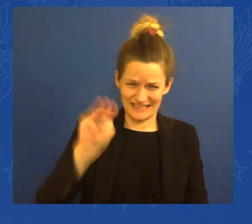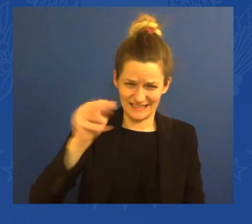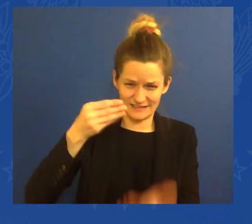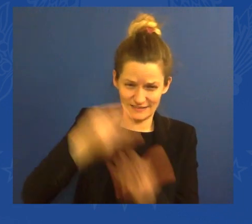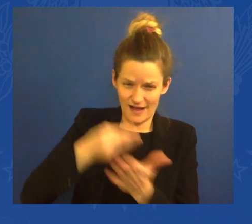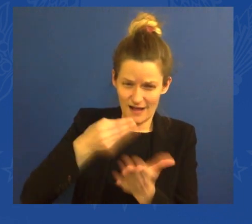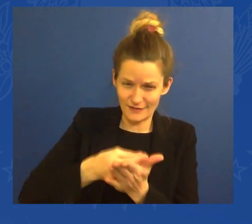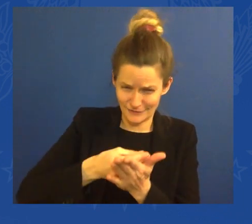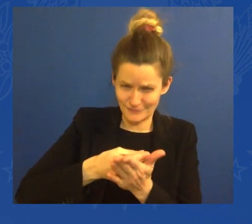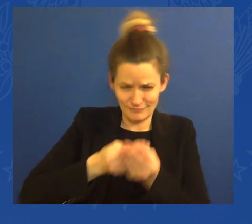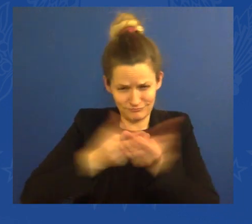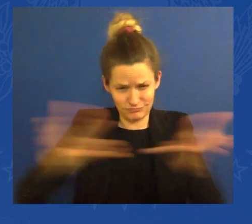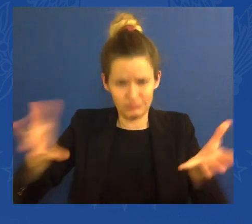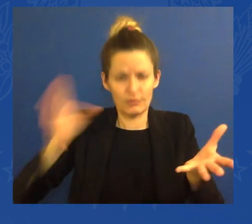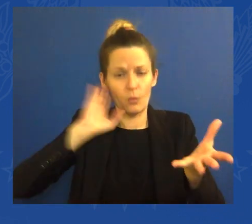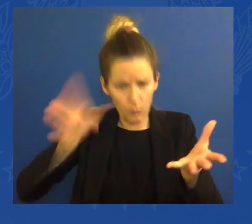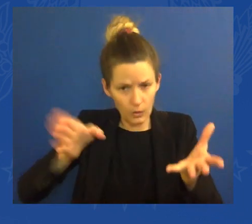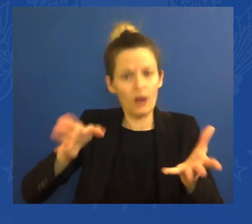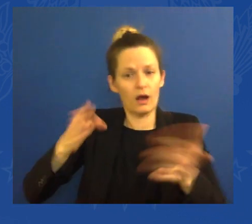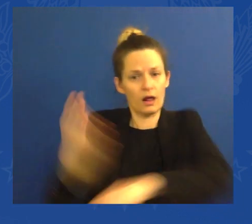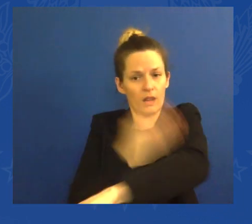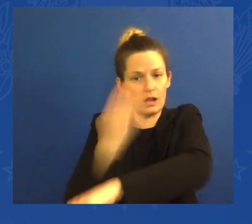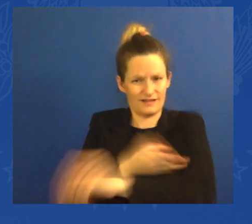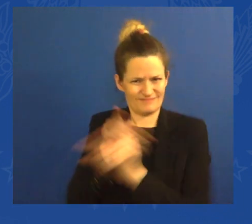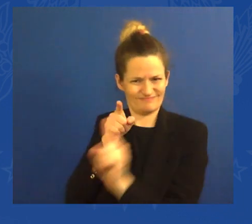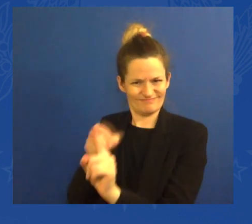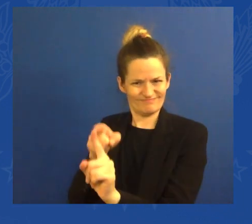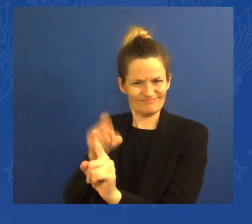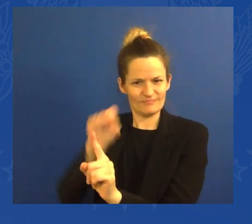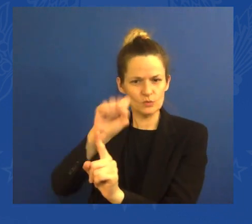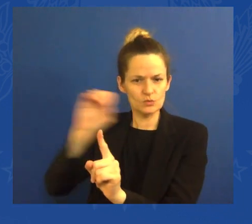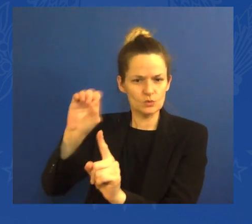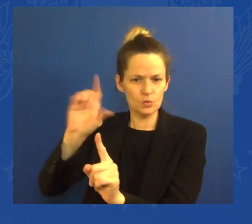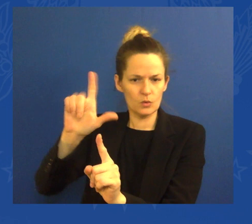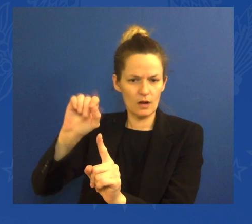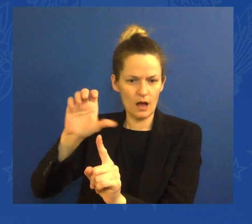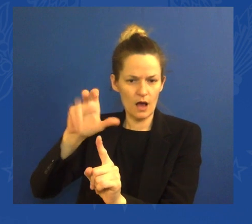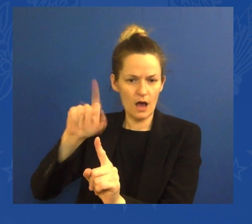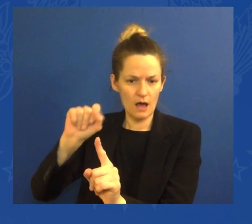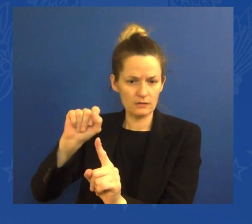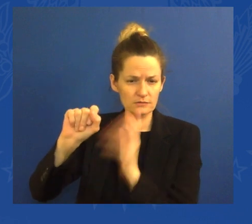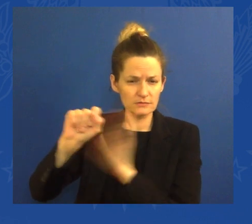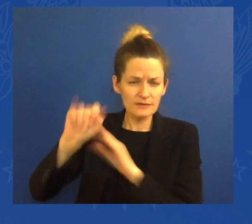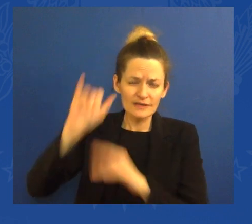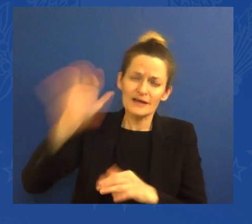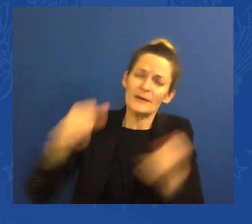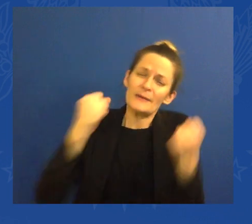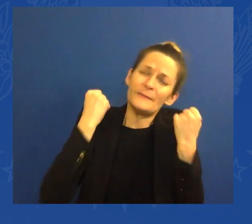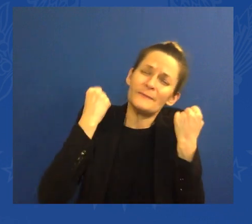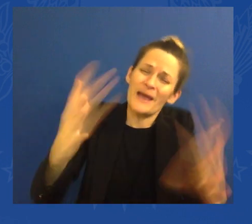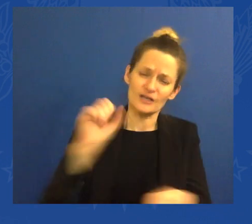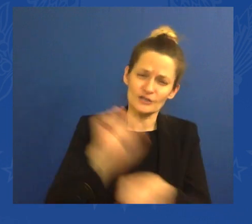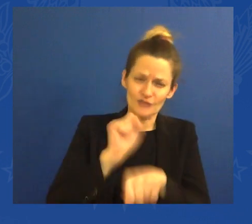creating a hell of a lot of jobs and maintaining them. It's all -- we're also doubling the investment we're making in our ports,